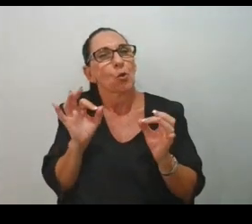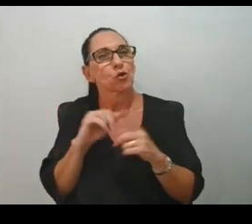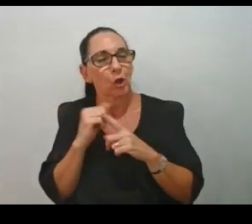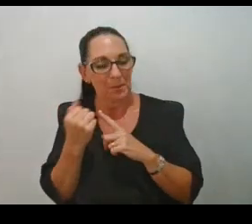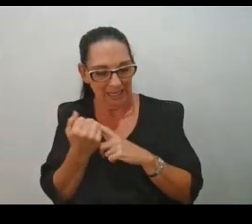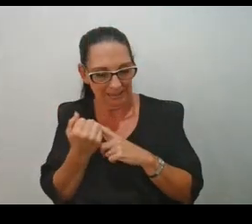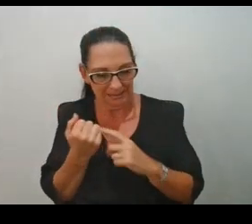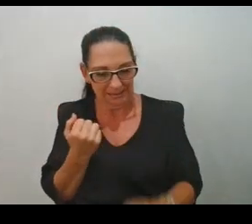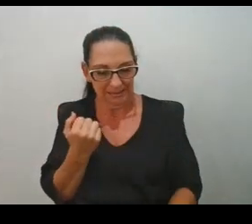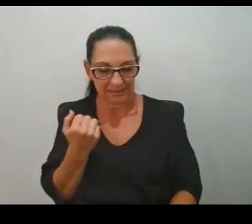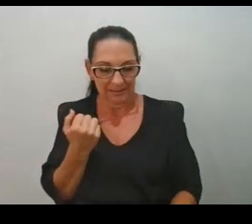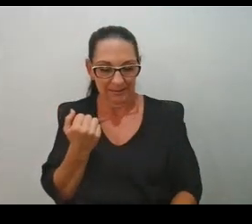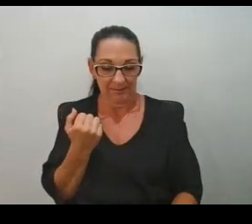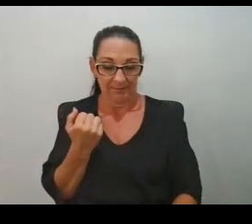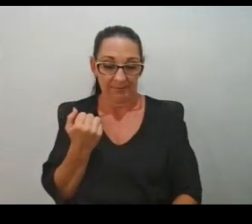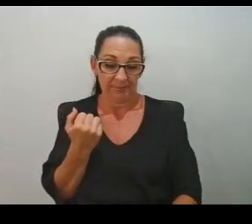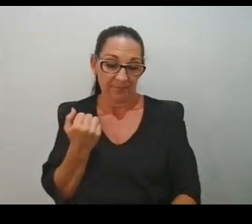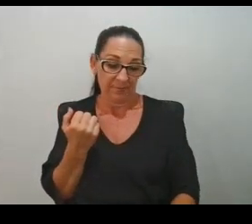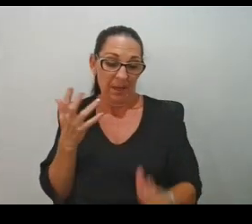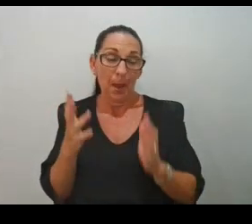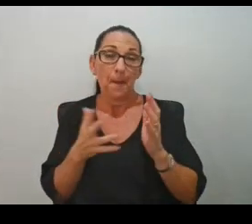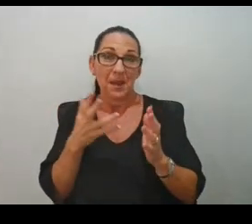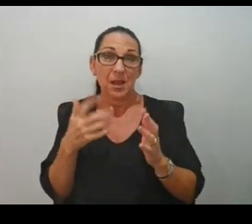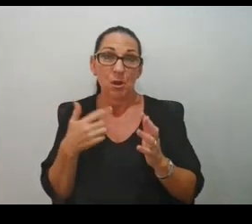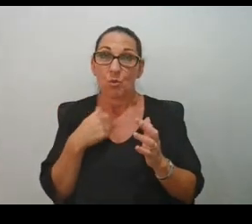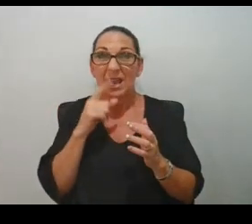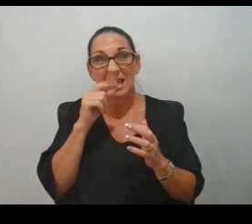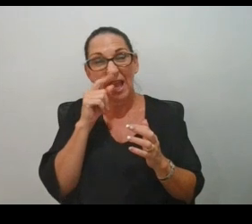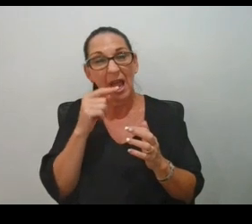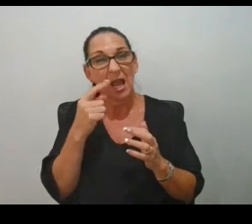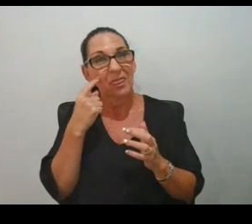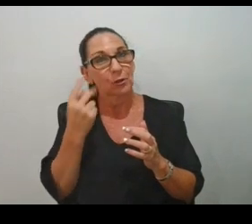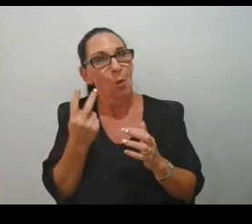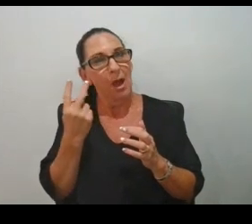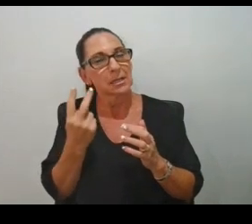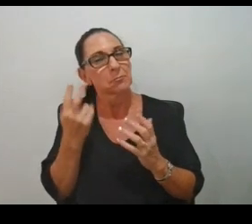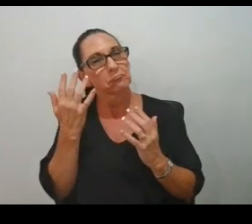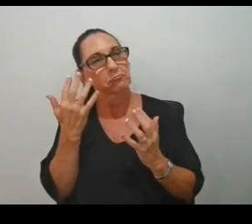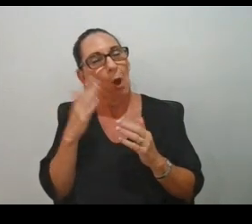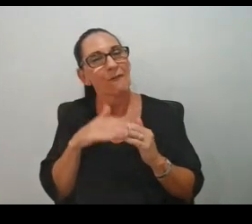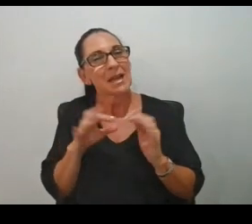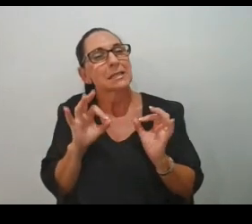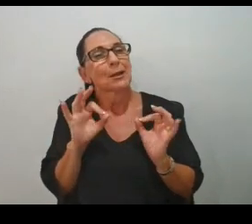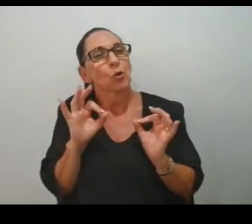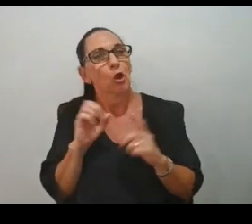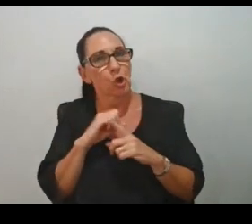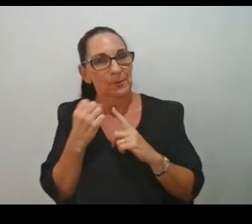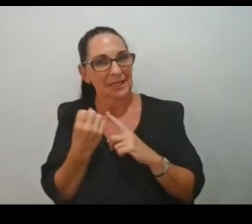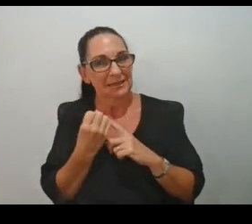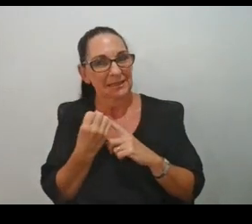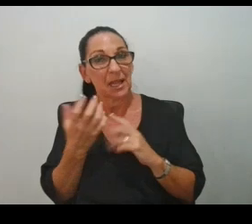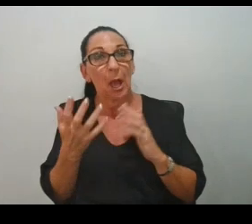the capacity to consider special circumstances and there is a section on the form for people to